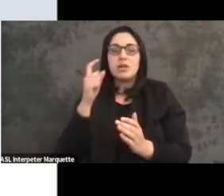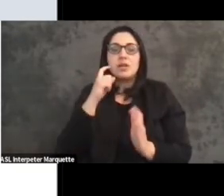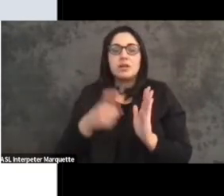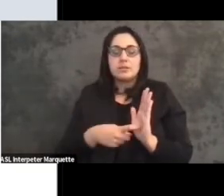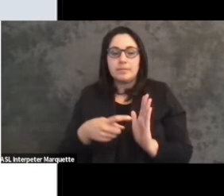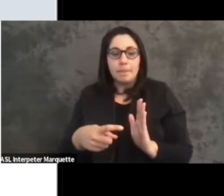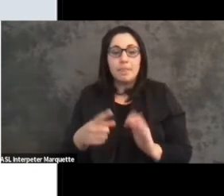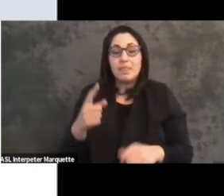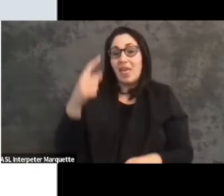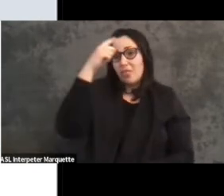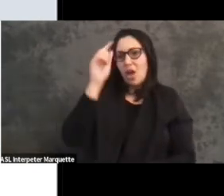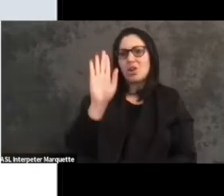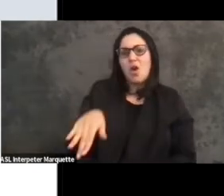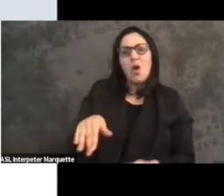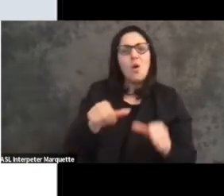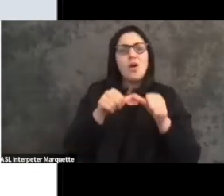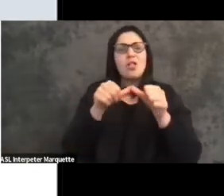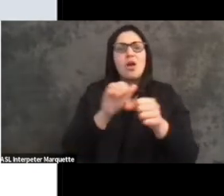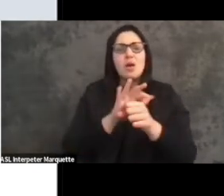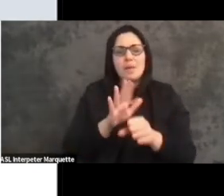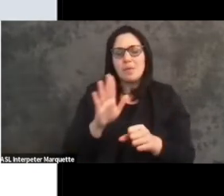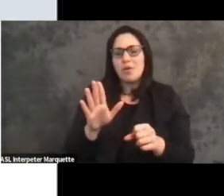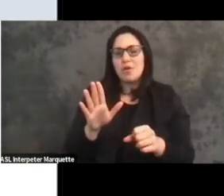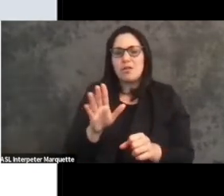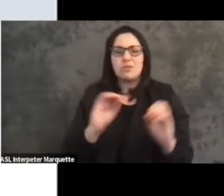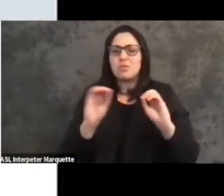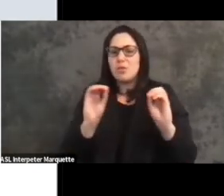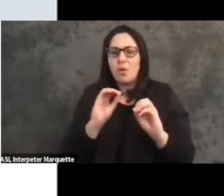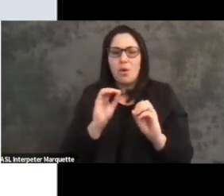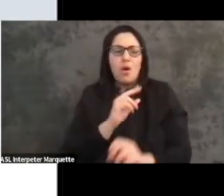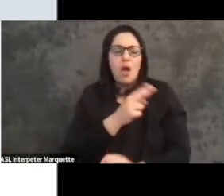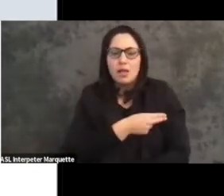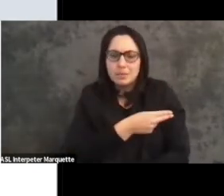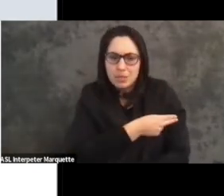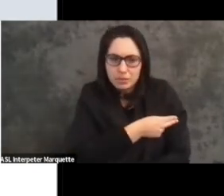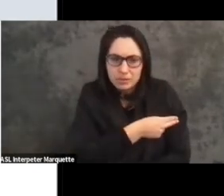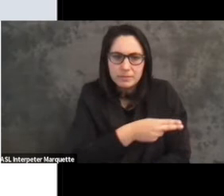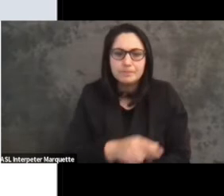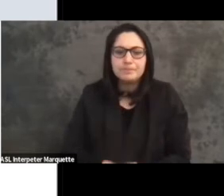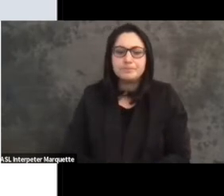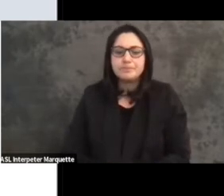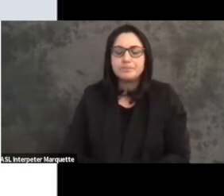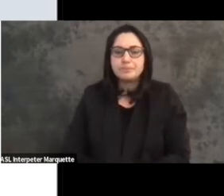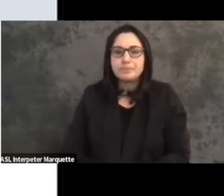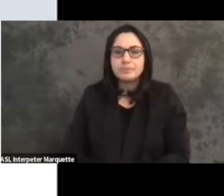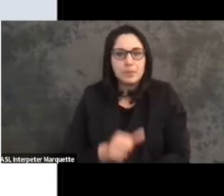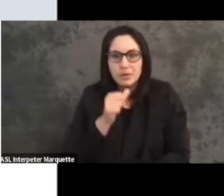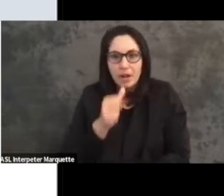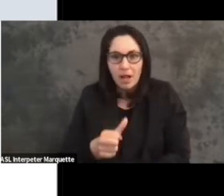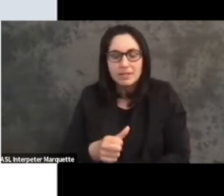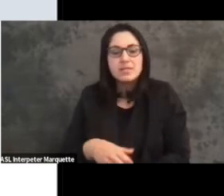COVID Patients are mostly hospitalized or have severe cases of initial acute COVID.